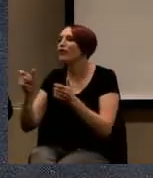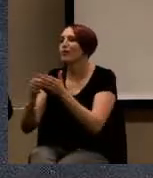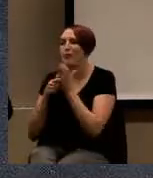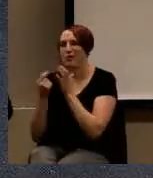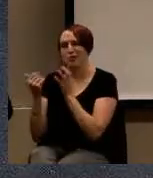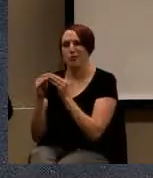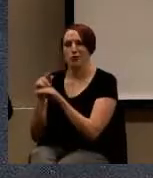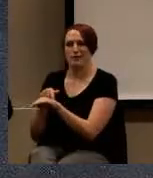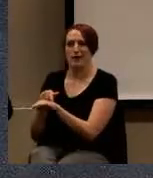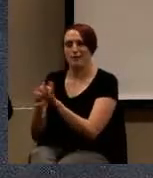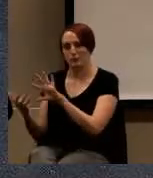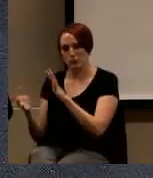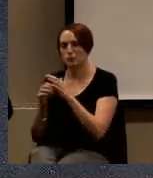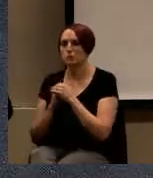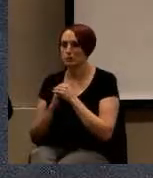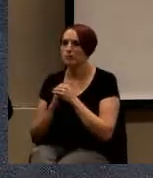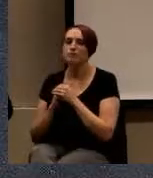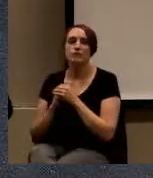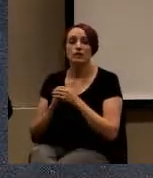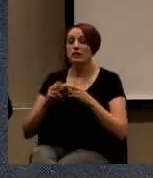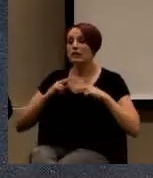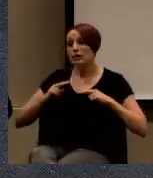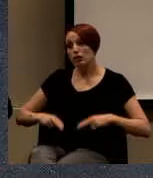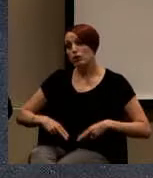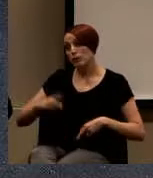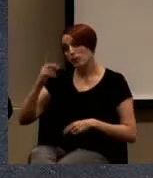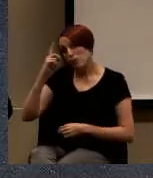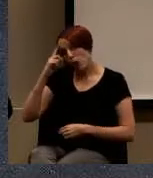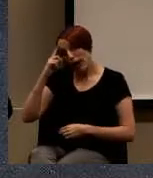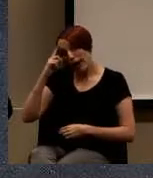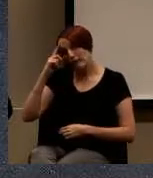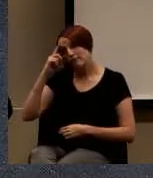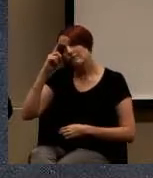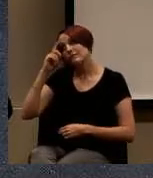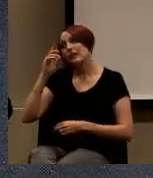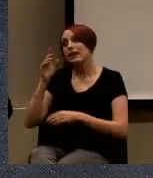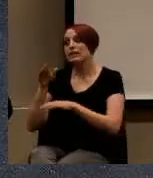So, the human brain begins to slow slightly actually